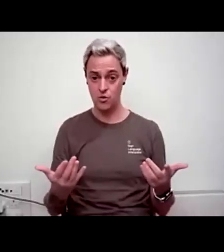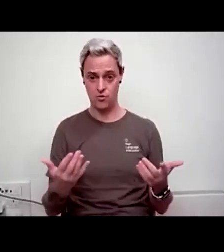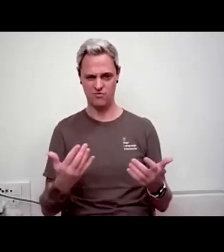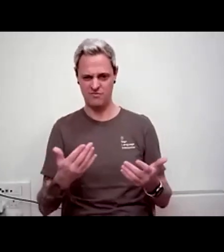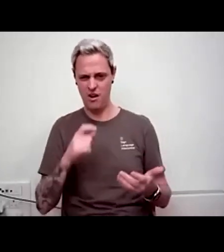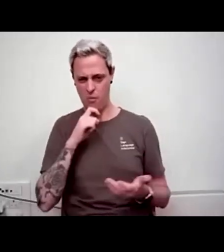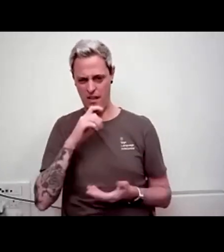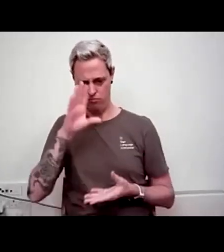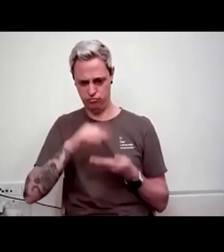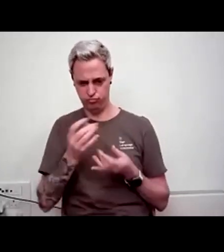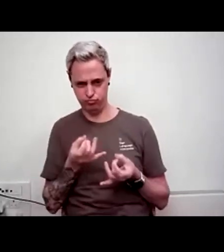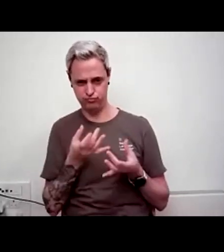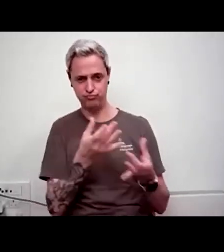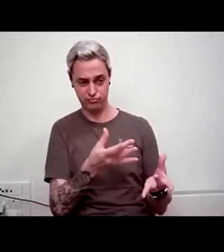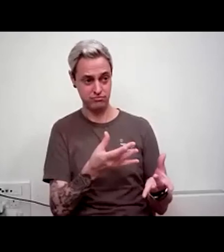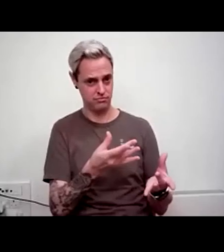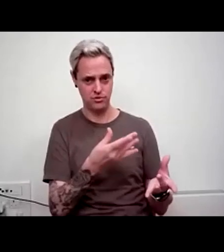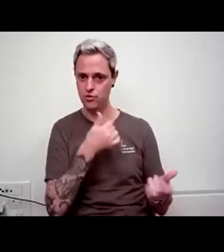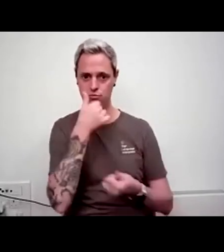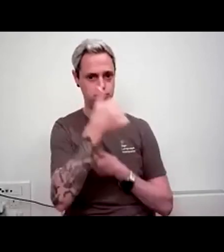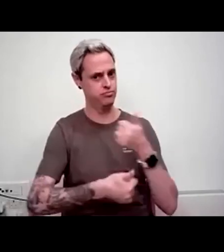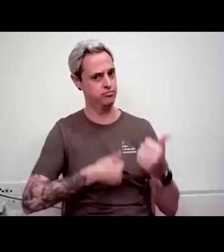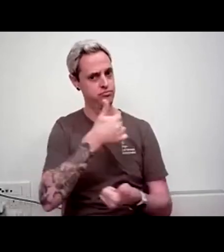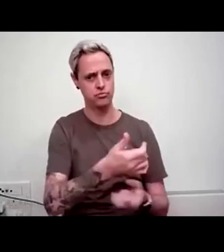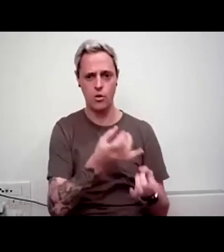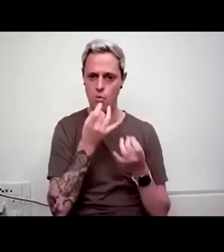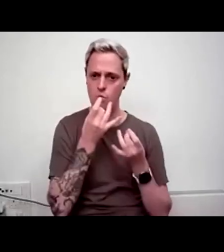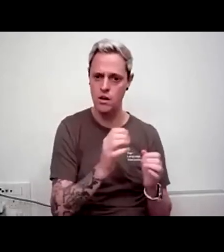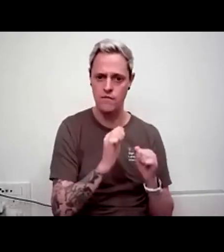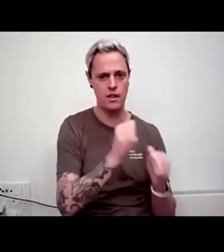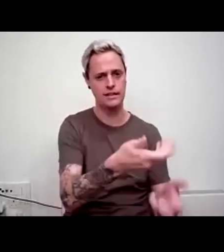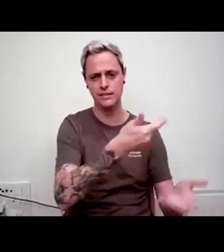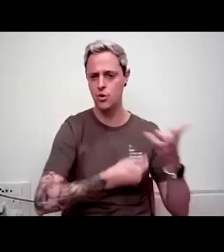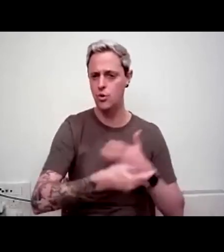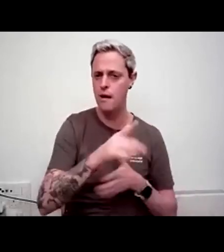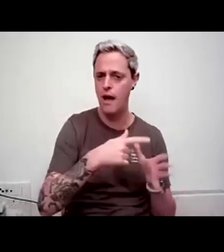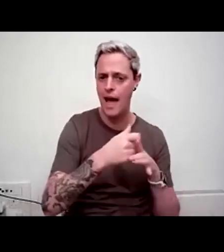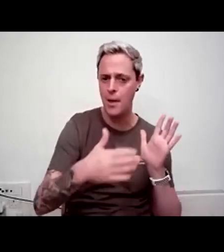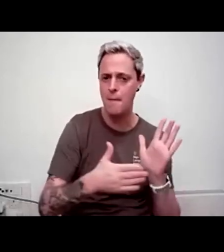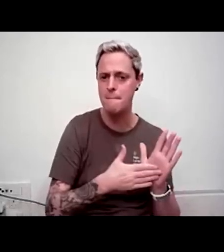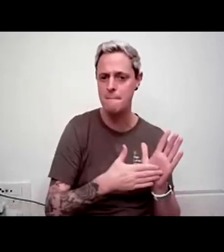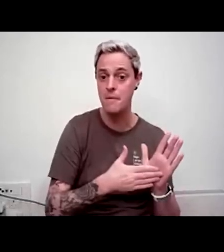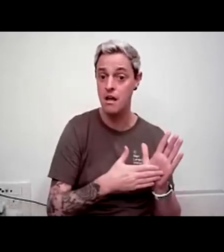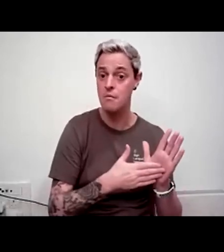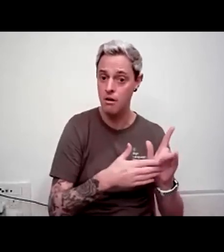by complementing Brian's absolutely wonderful story about Adam with story of my own.